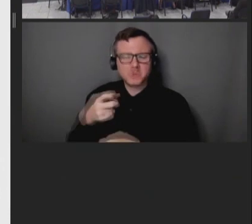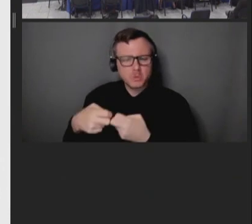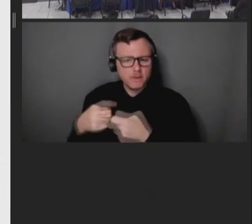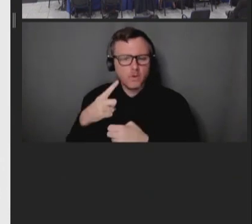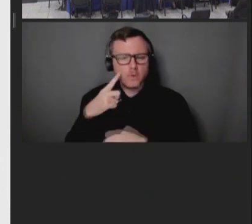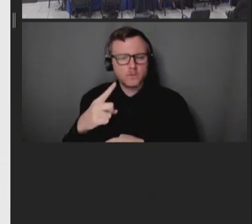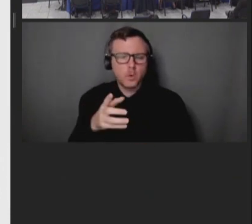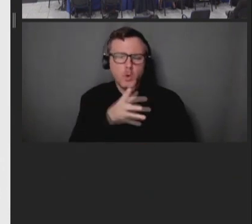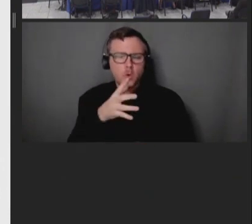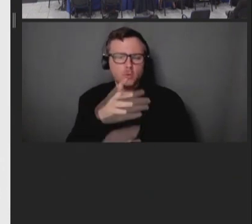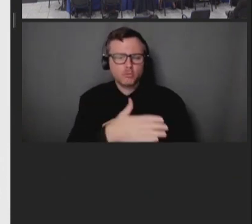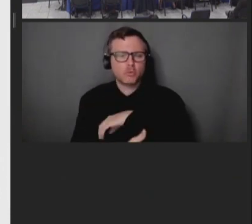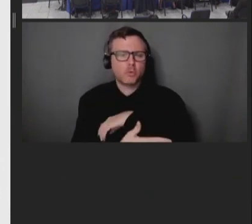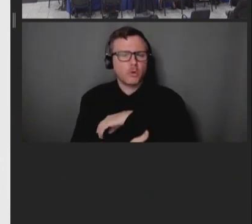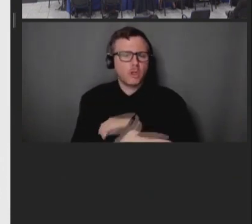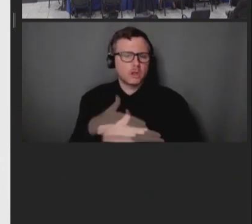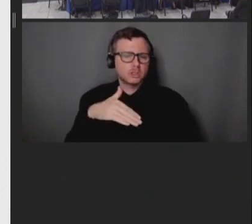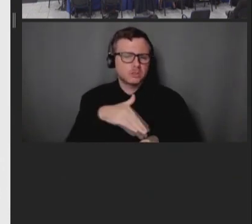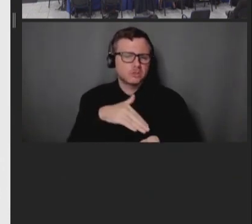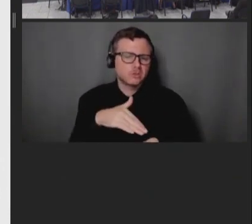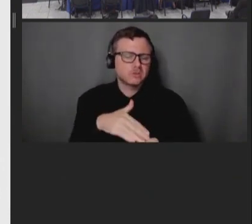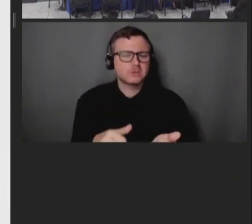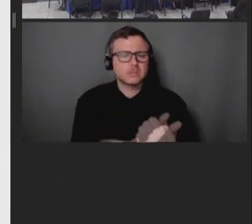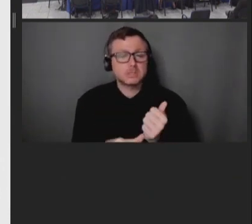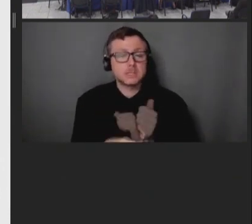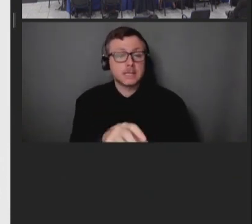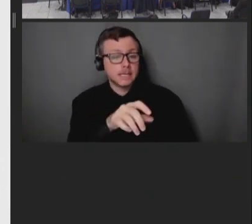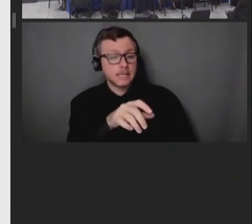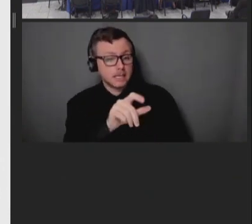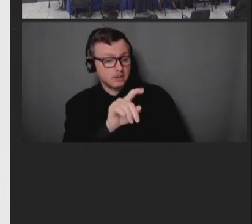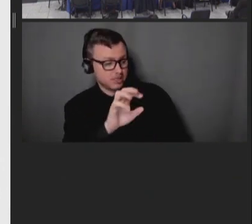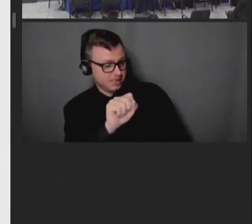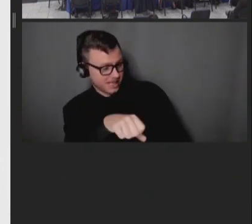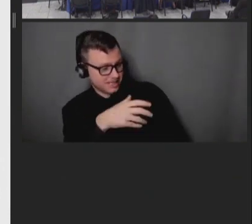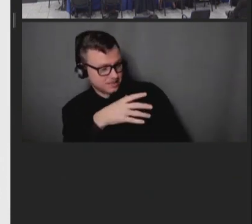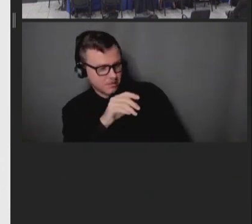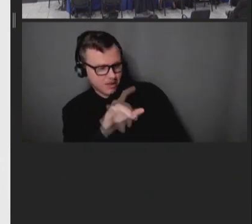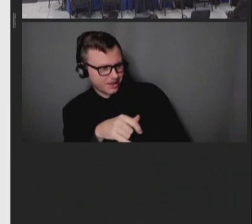LaTreace Harris: Hi, yes, Molly. So, great to hear from you,